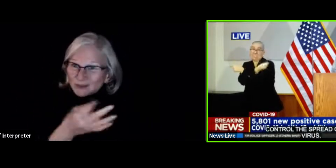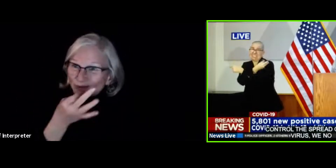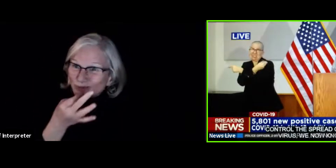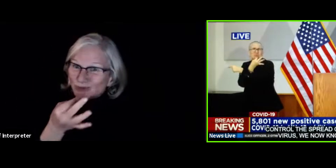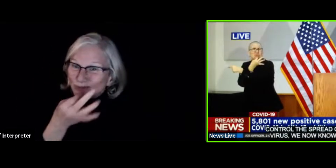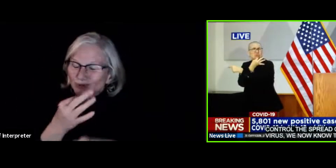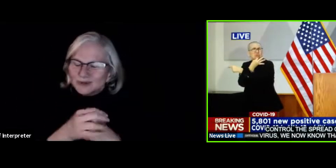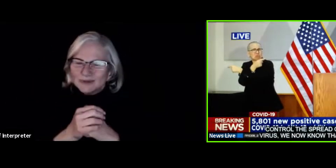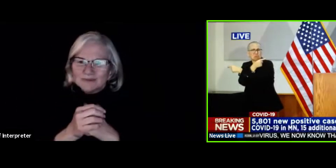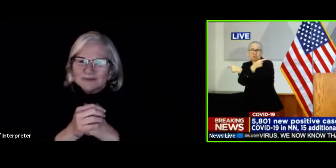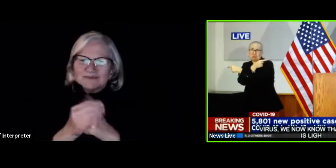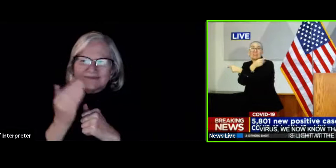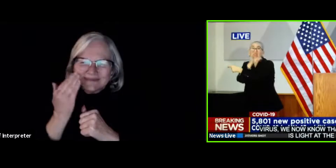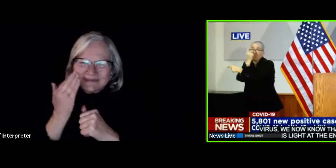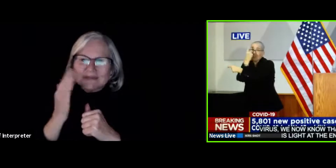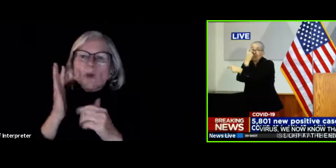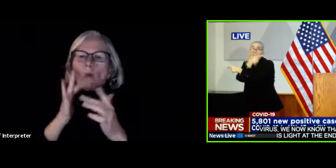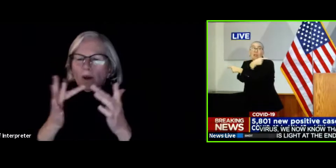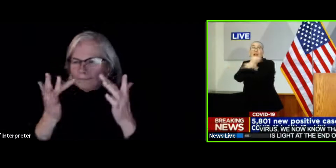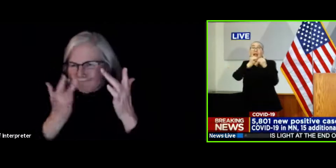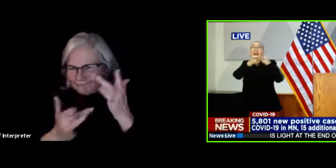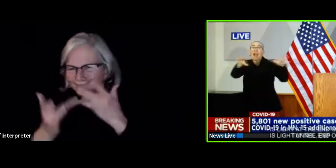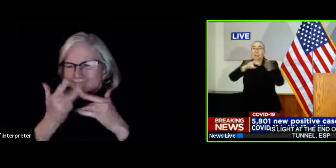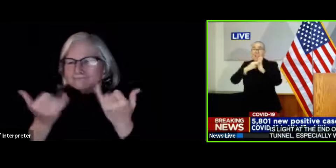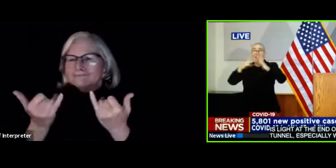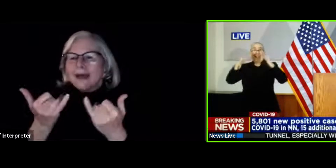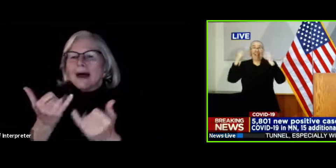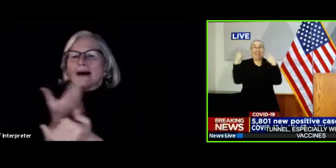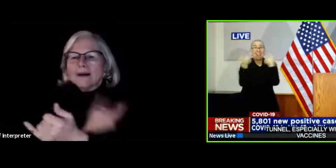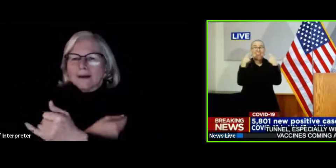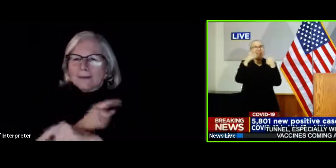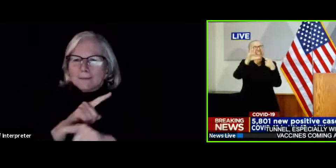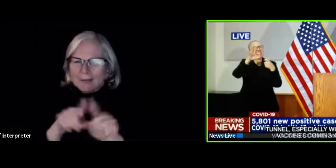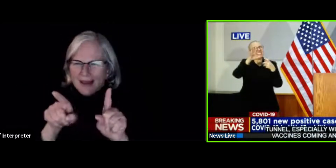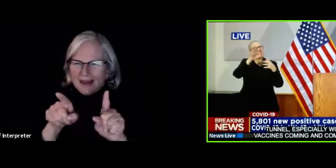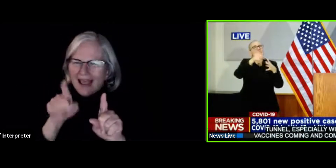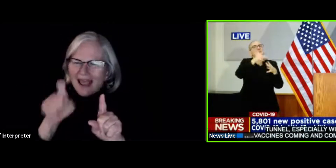TO ROLL OUT AND BE MADE AVAILABLE TO EVERYONE BUT WE KNOW THAT WE CAN LOOK FORWARD TO